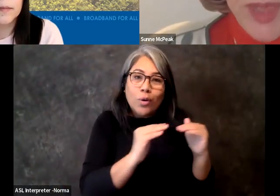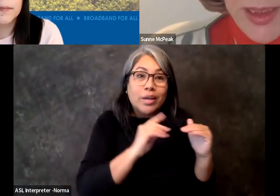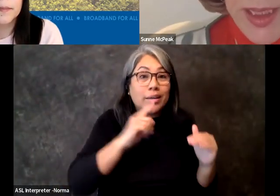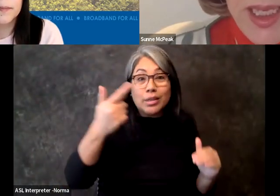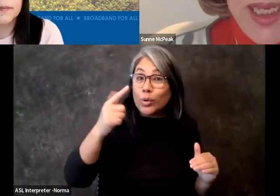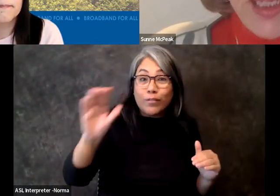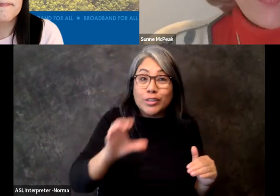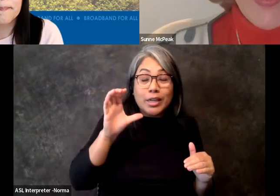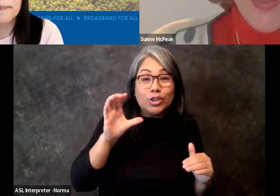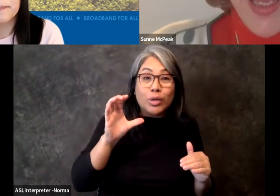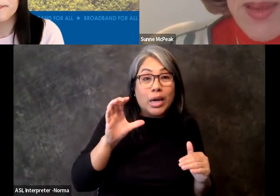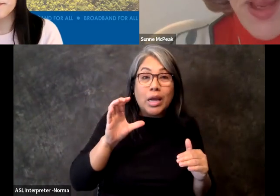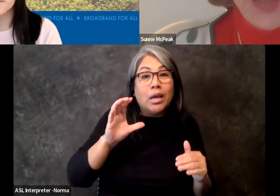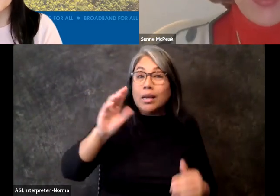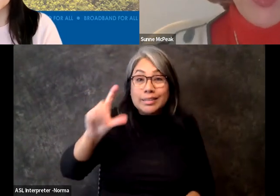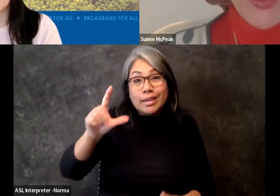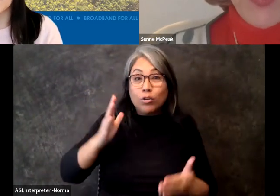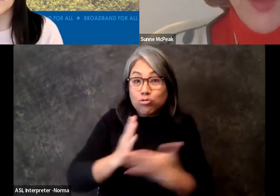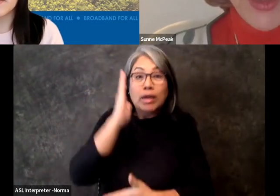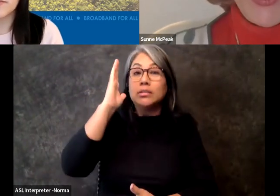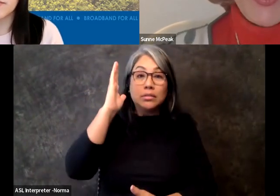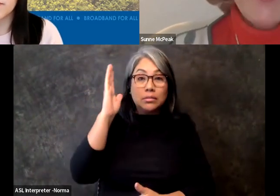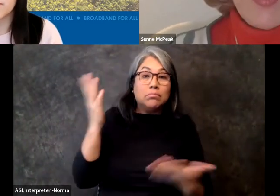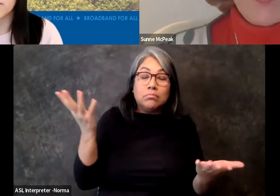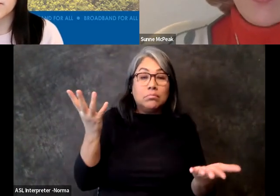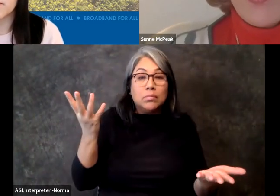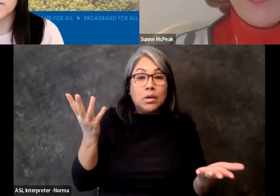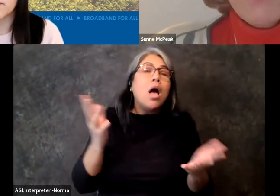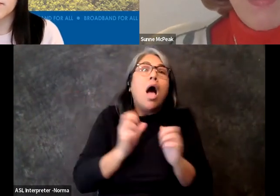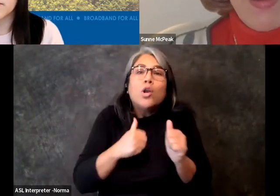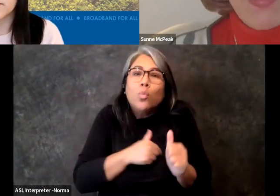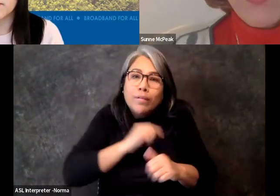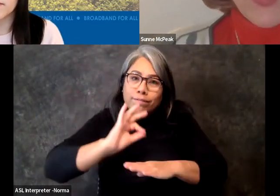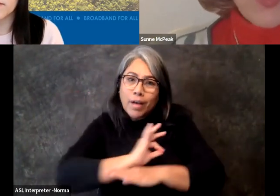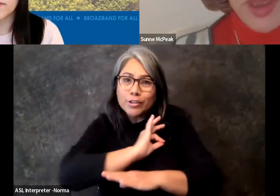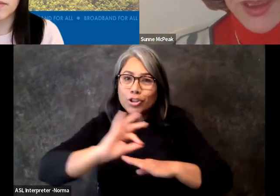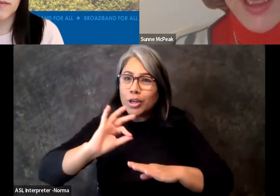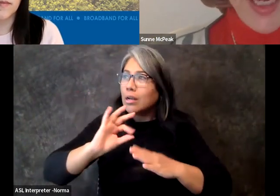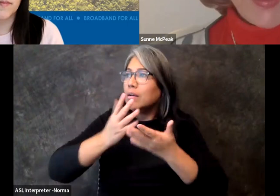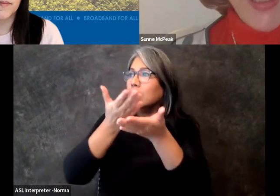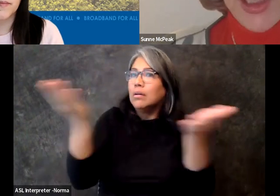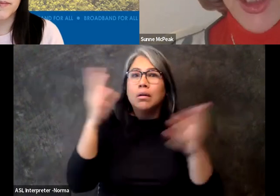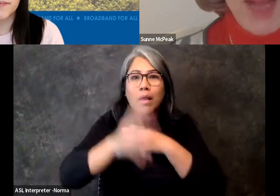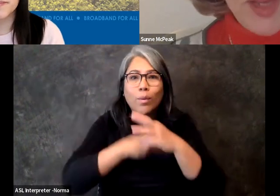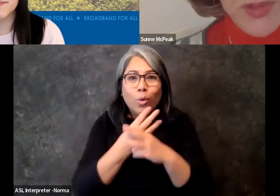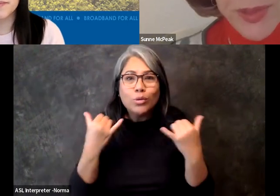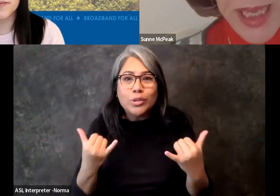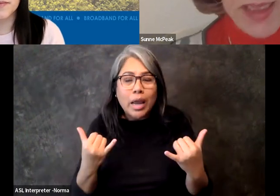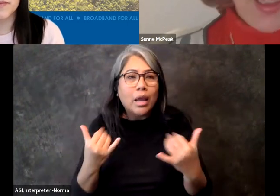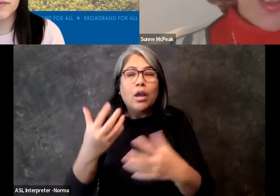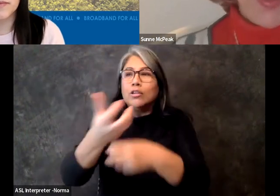civil right? It is impossible to function and the world today to get a job you have to apply online.